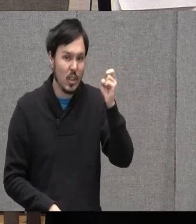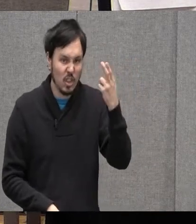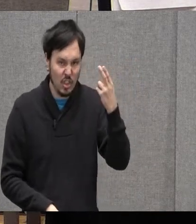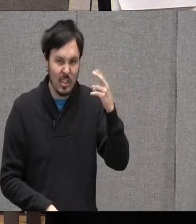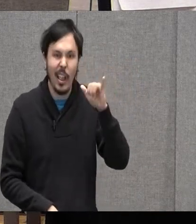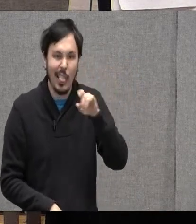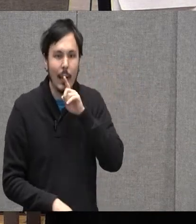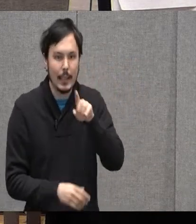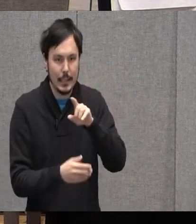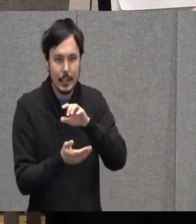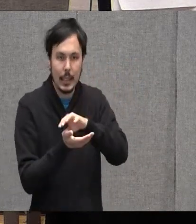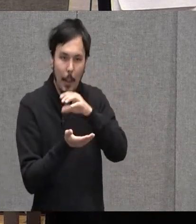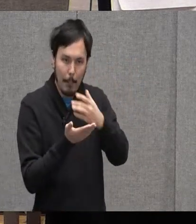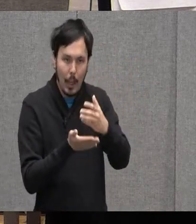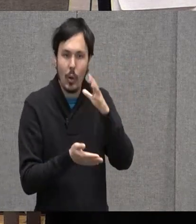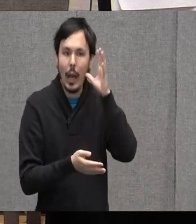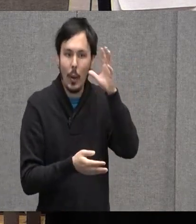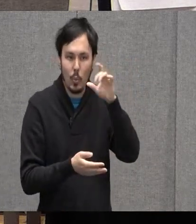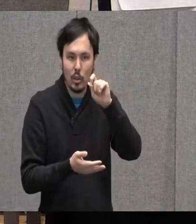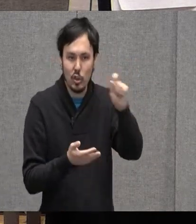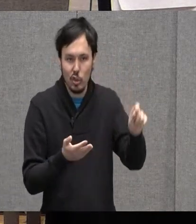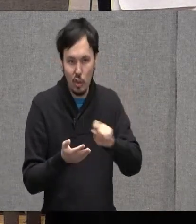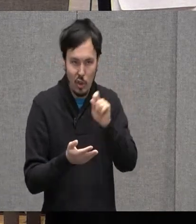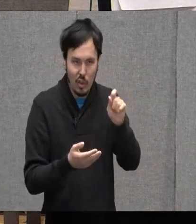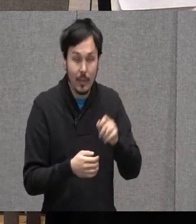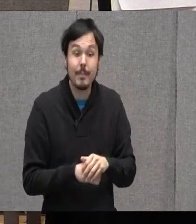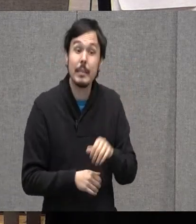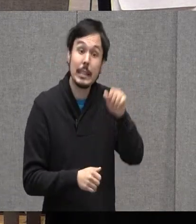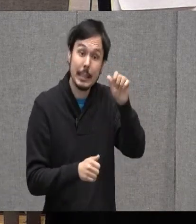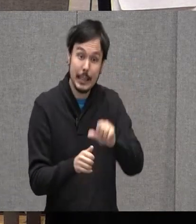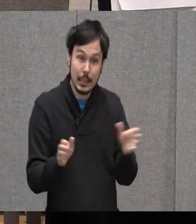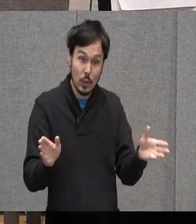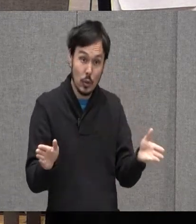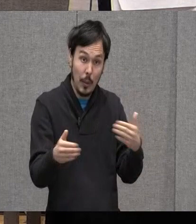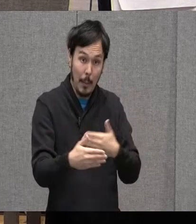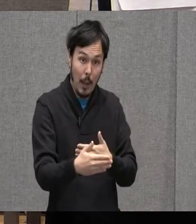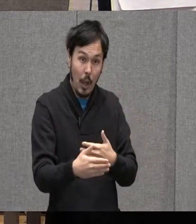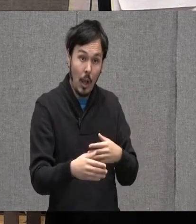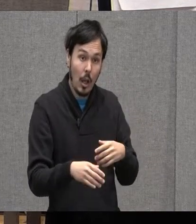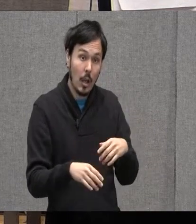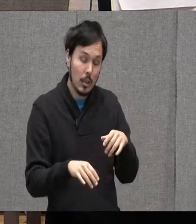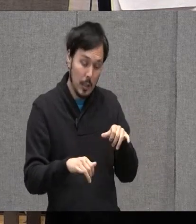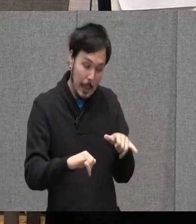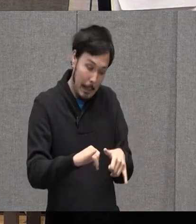Alright, let's look at the next piece. Each box measures nine inches by 15 inches